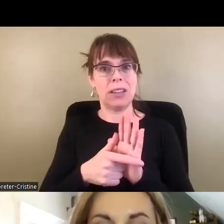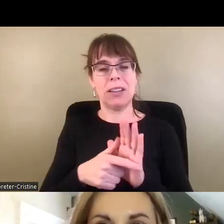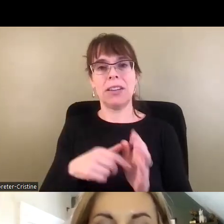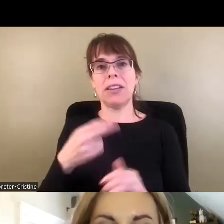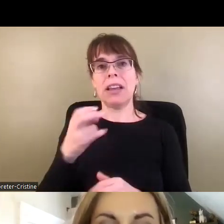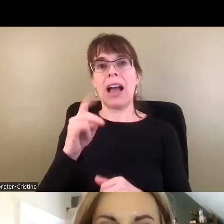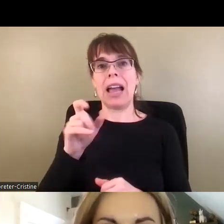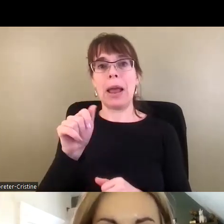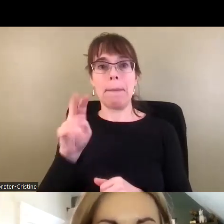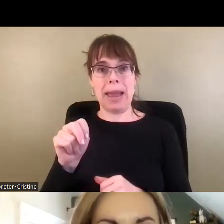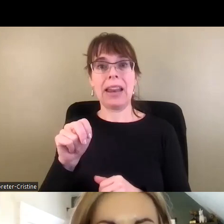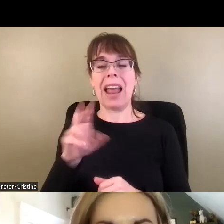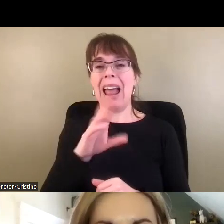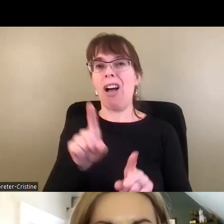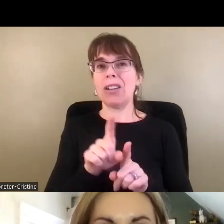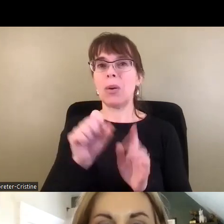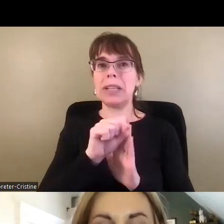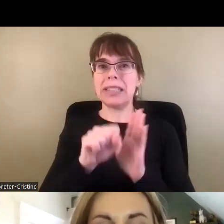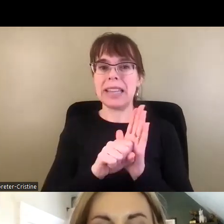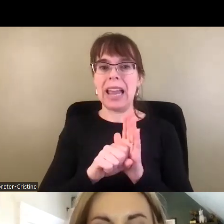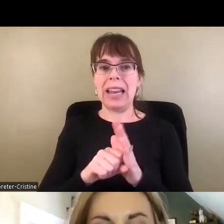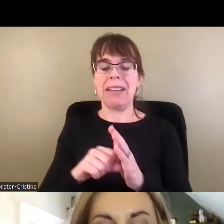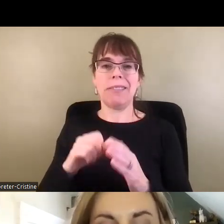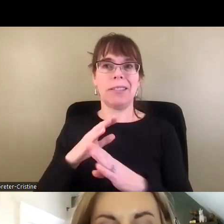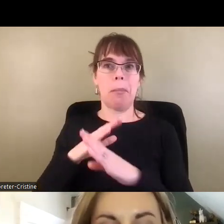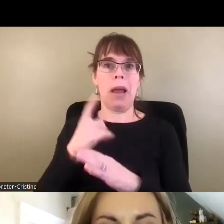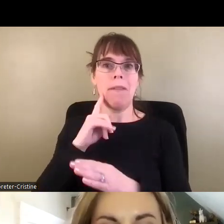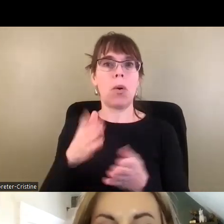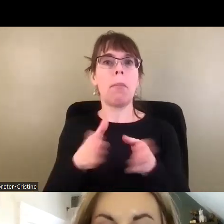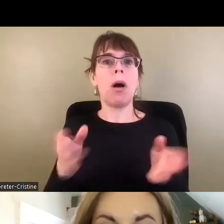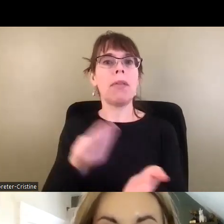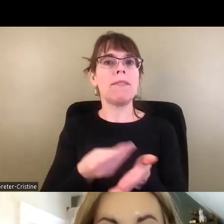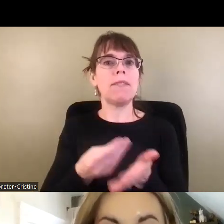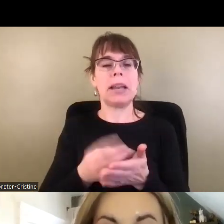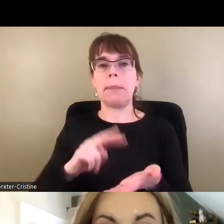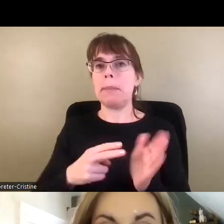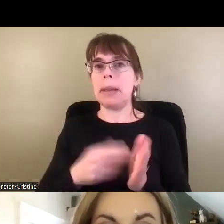and our also state ban on public funding blocks anybody receiving Medicaid dollars,